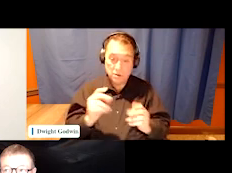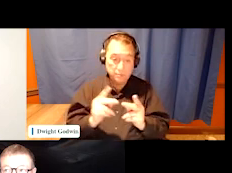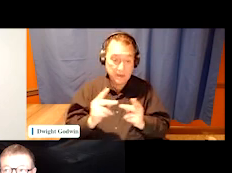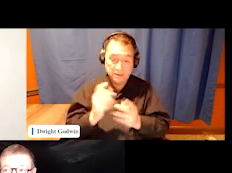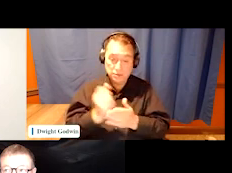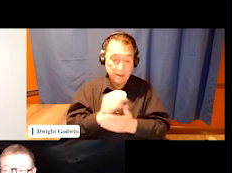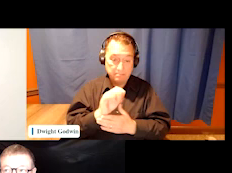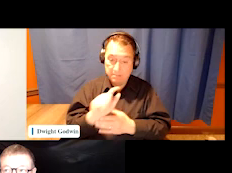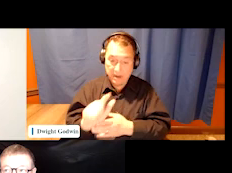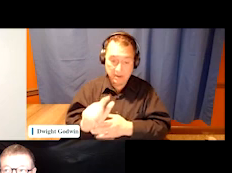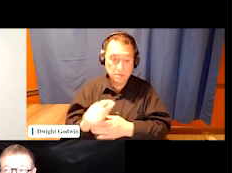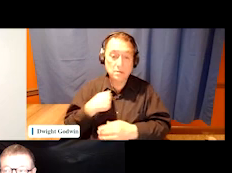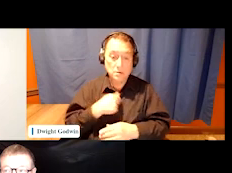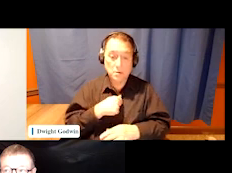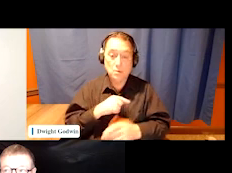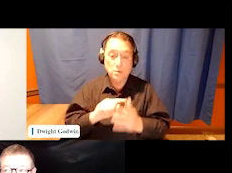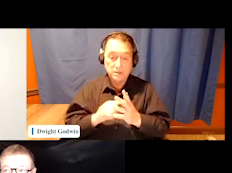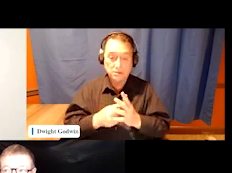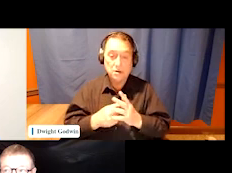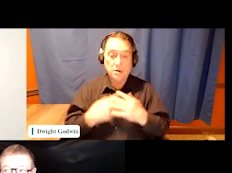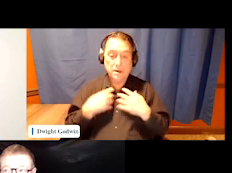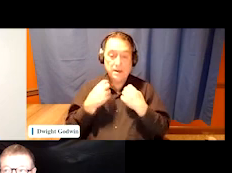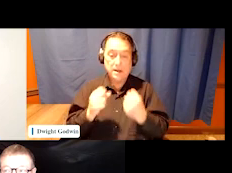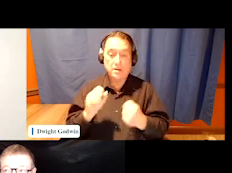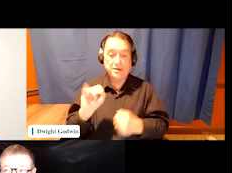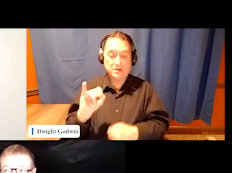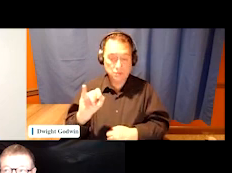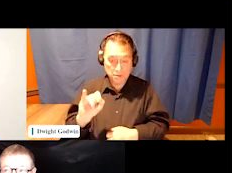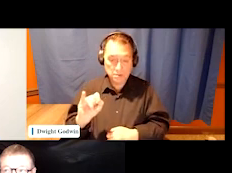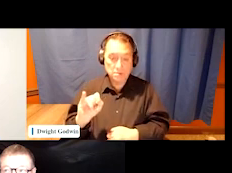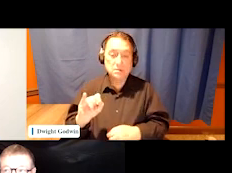We were able to activate his healthcare insurance, we were able to get him a phone,